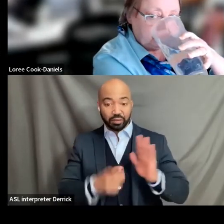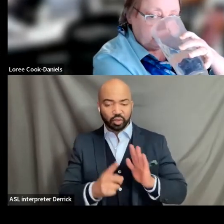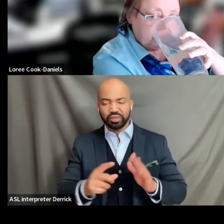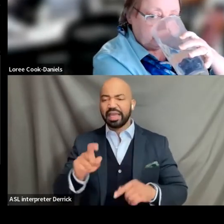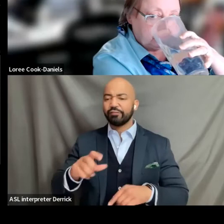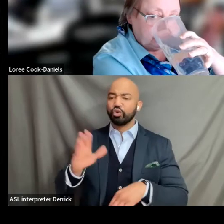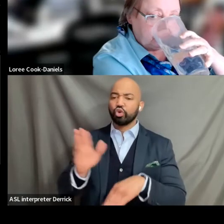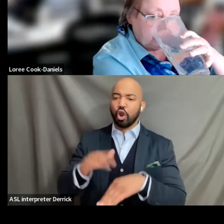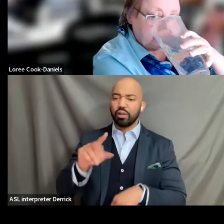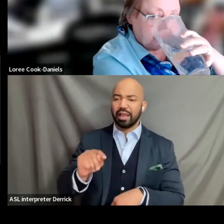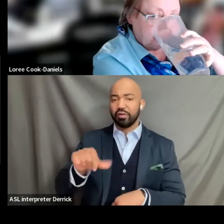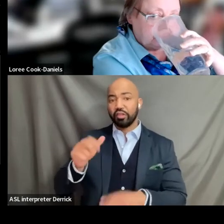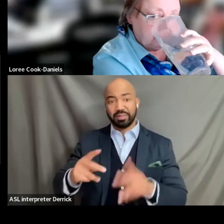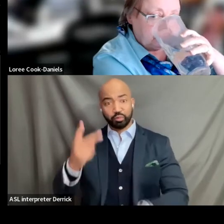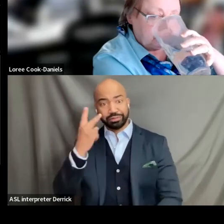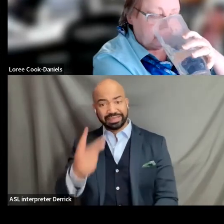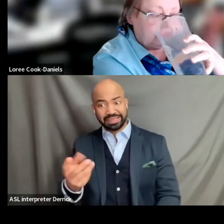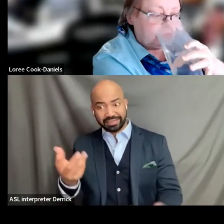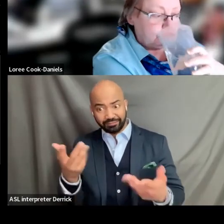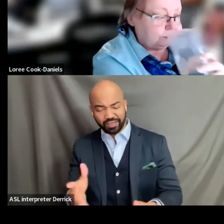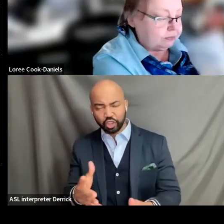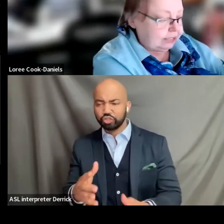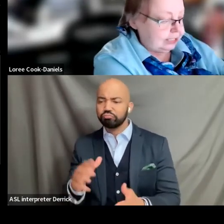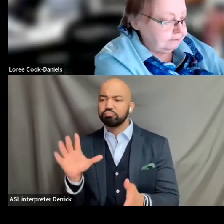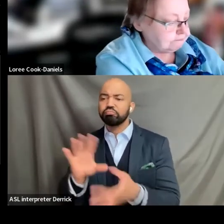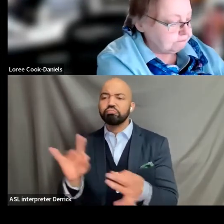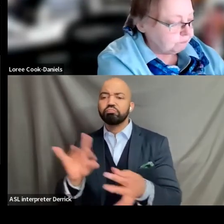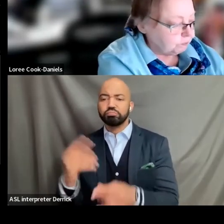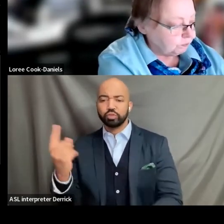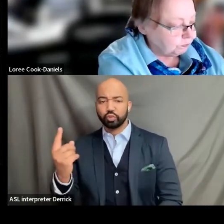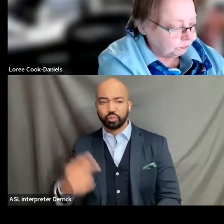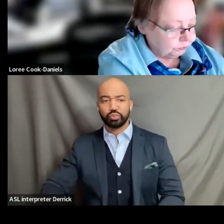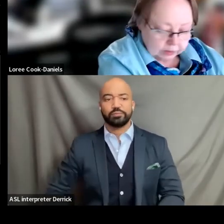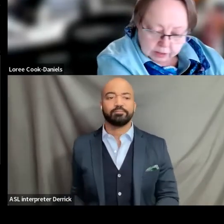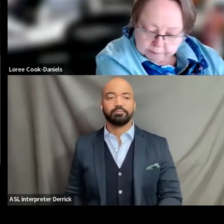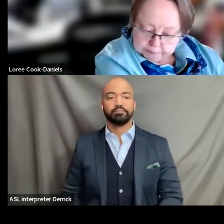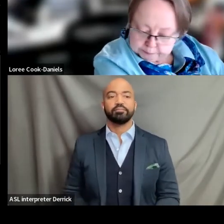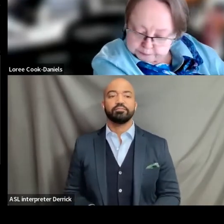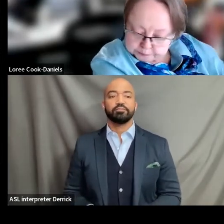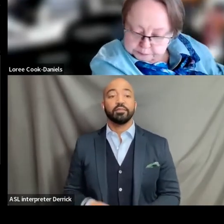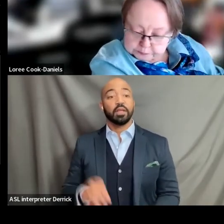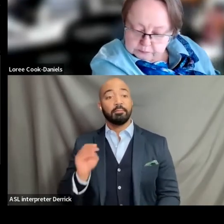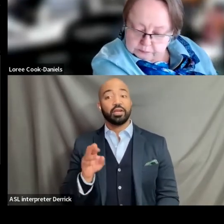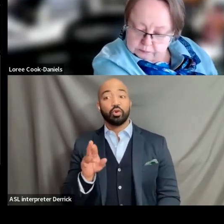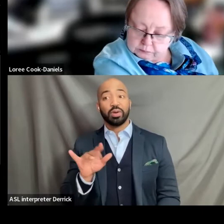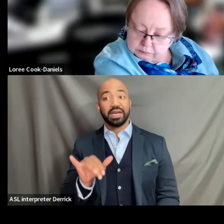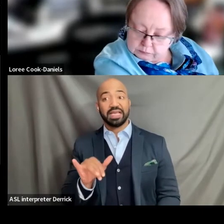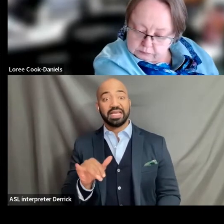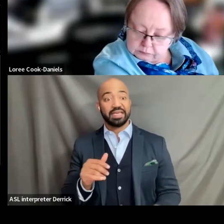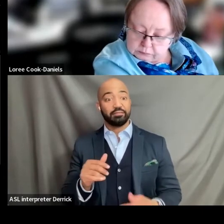That stress that feels really, really heavy for minority populations. What do people think around that